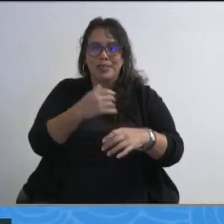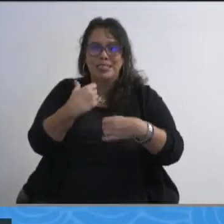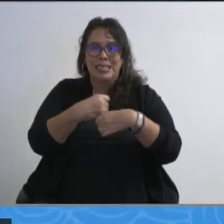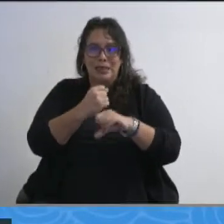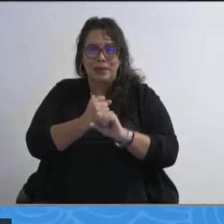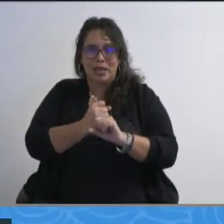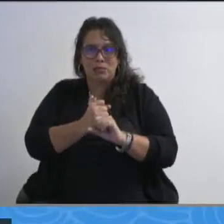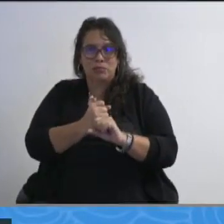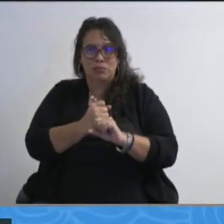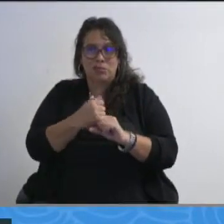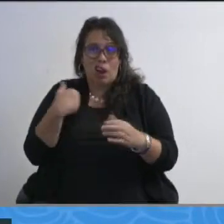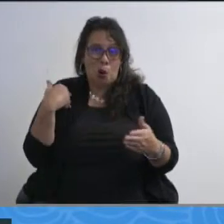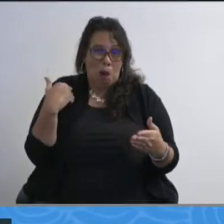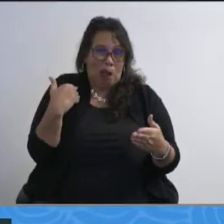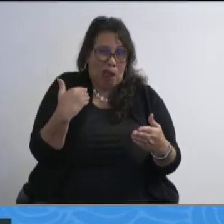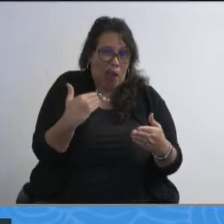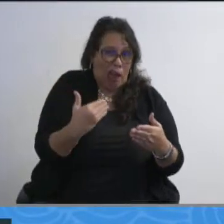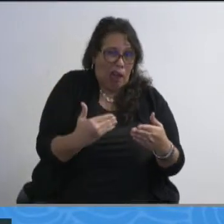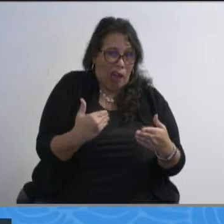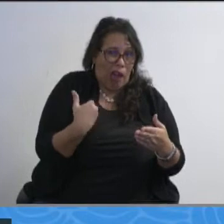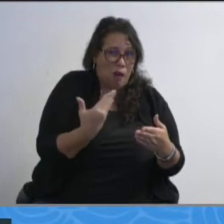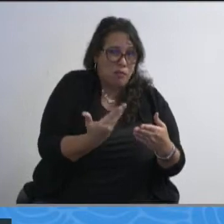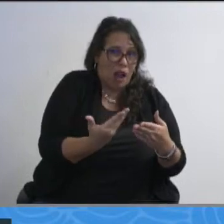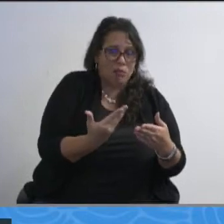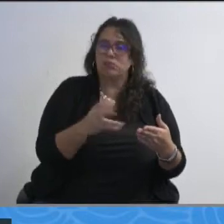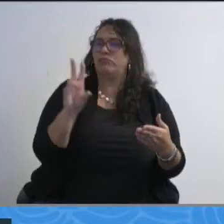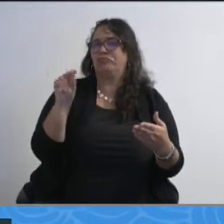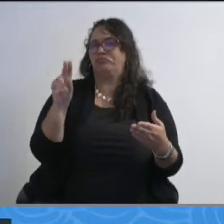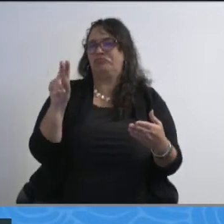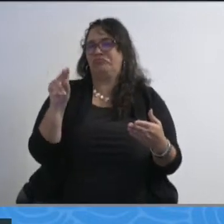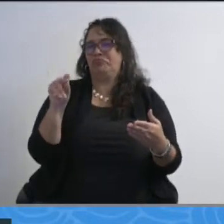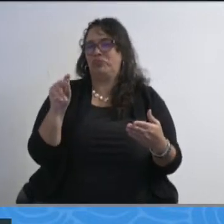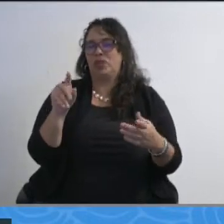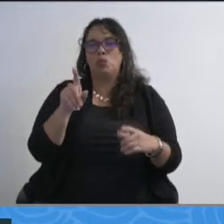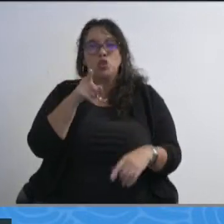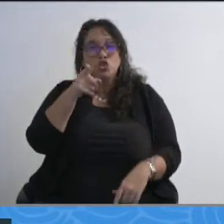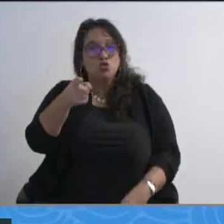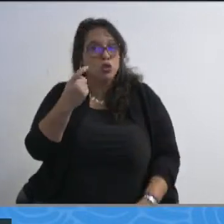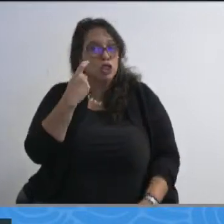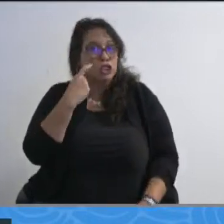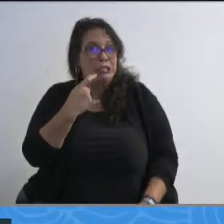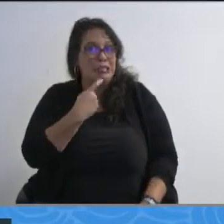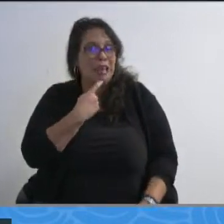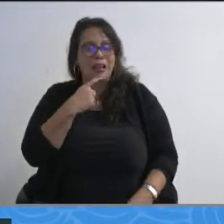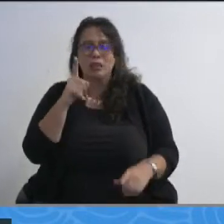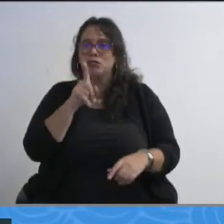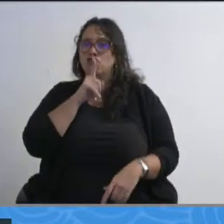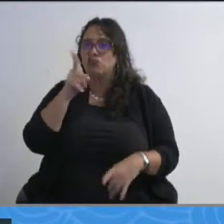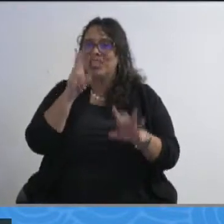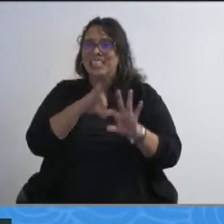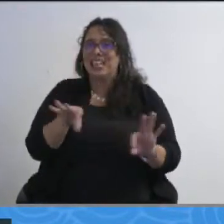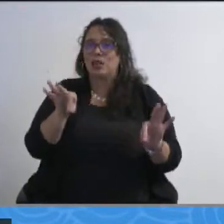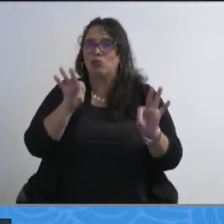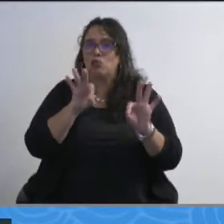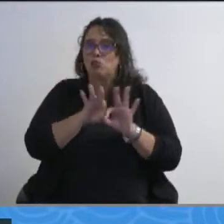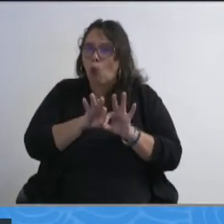Are we there yet? Absolutely not. But what you just said is really important to bring out because...